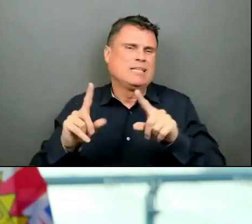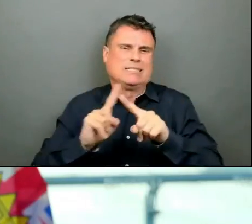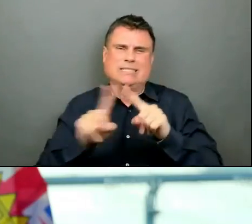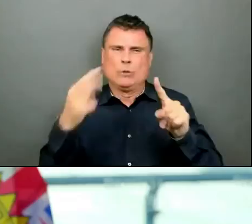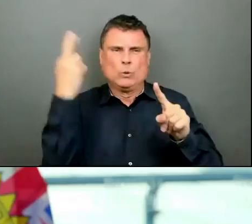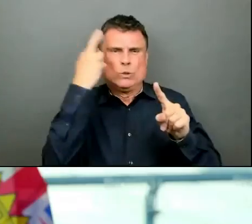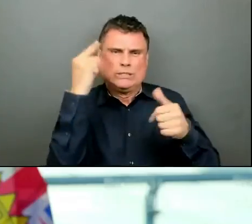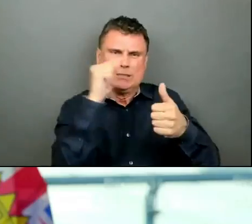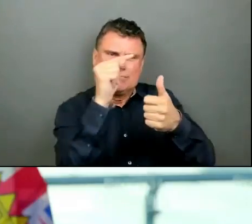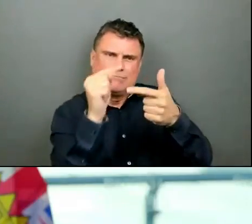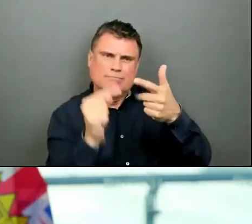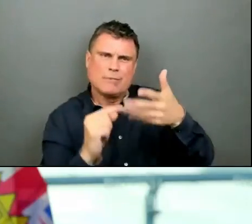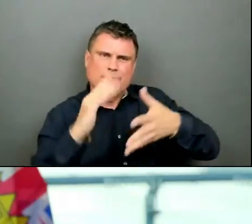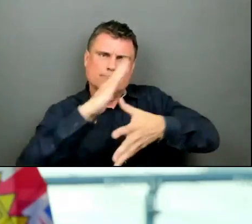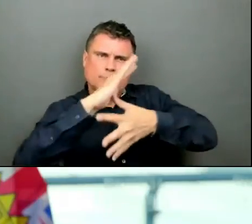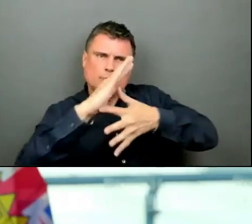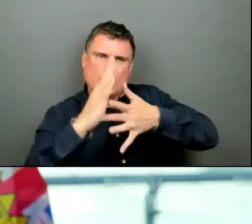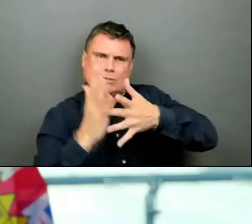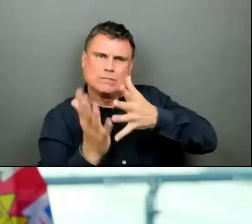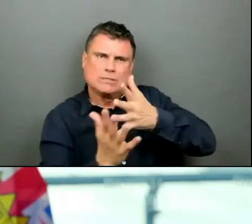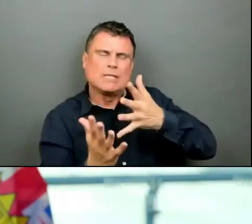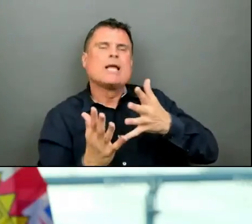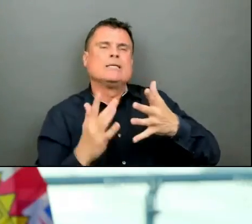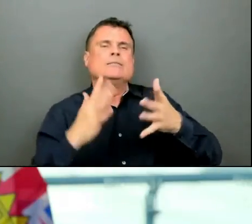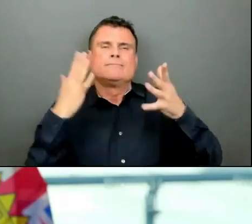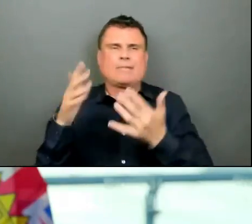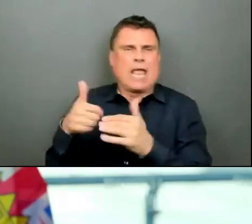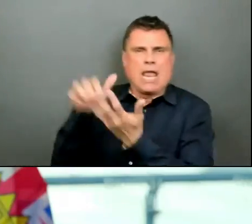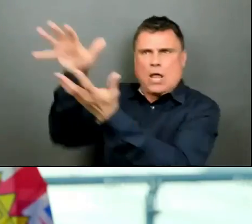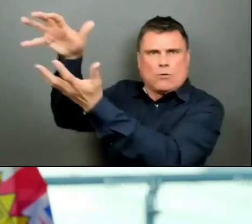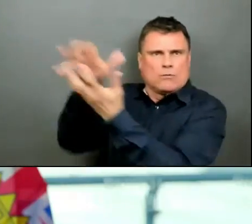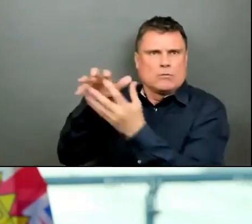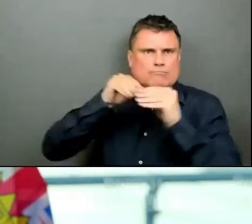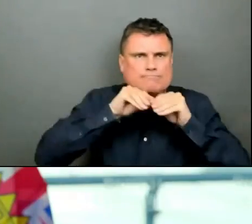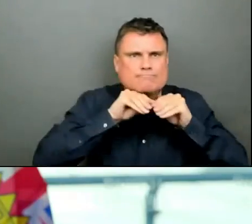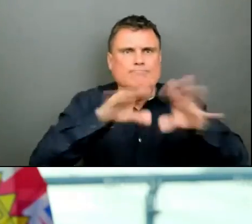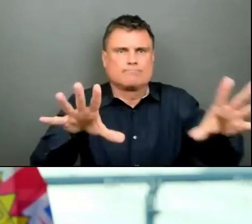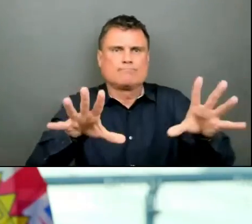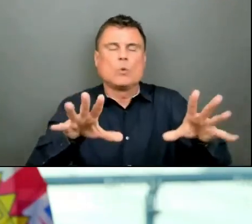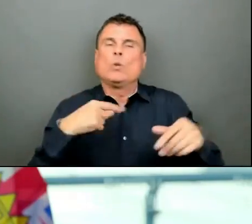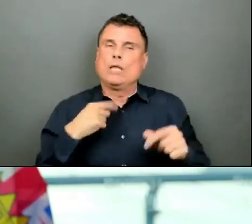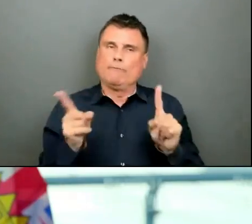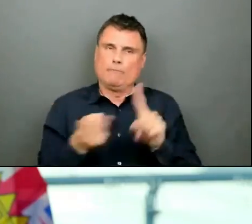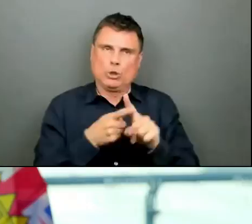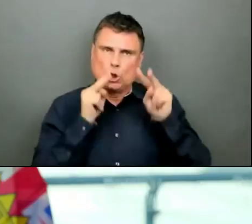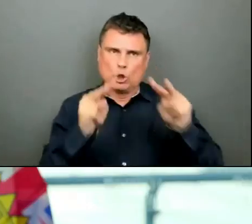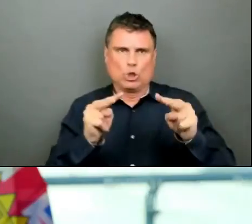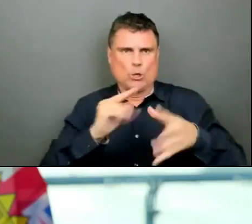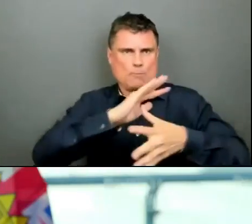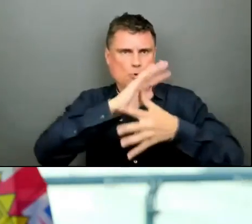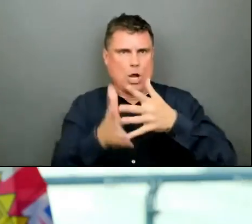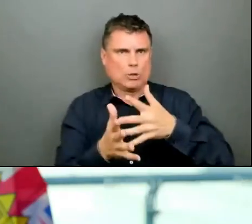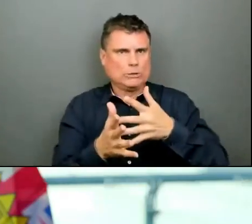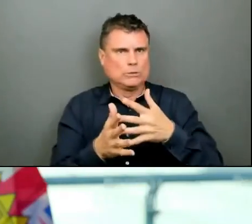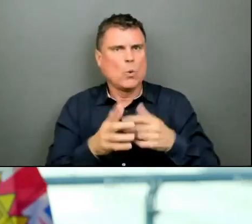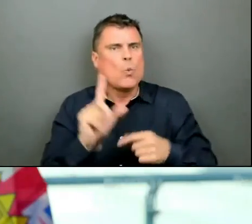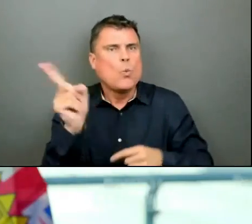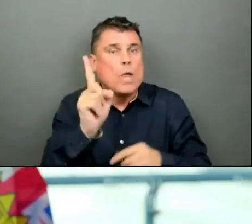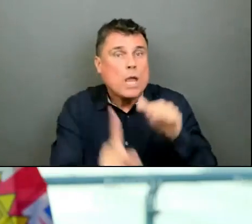vaccine programs. And absolutely, we are targeting where transmission is happening, particularly on people where we know those workplaces are at risk.